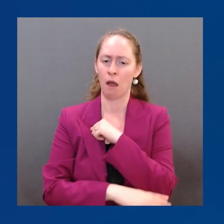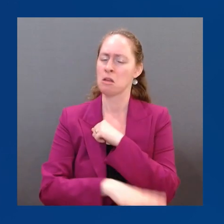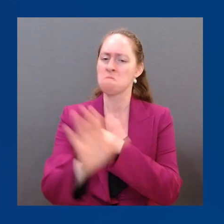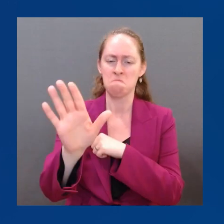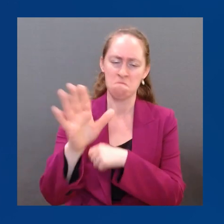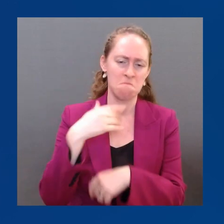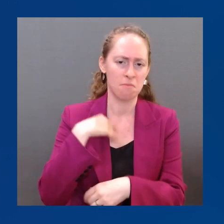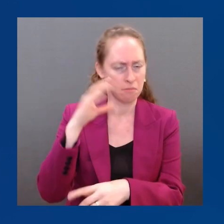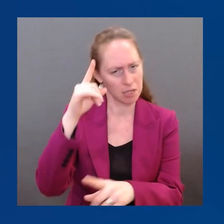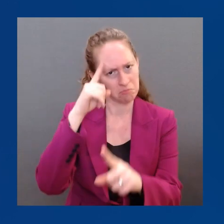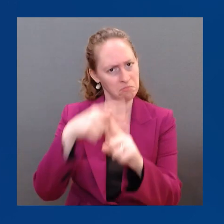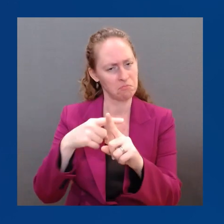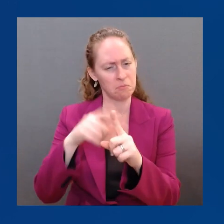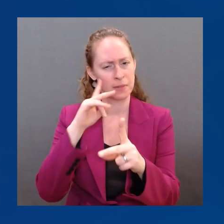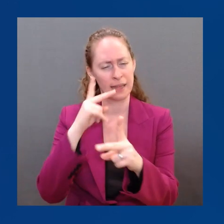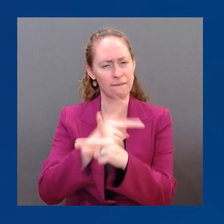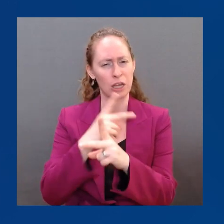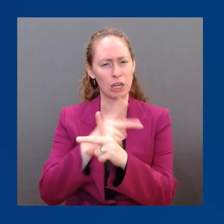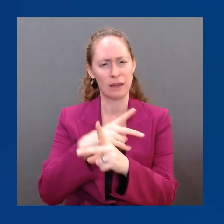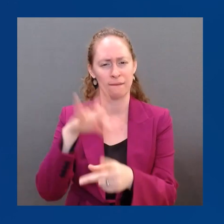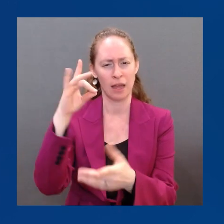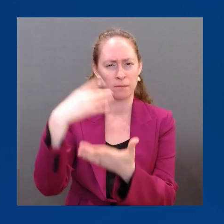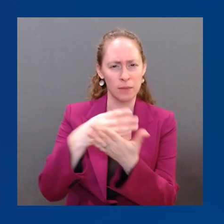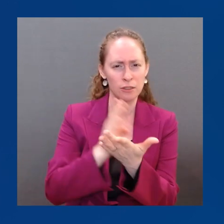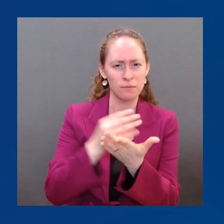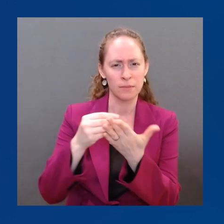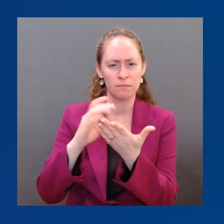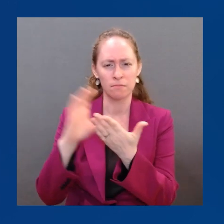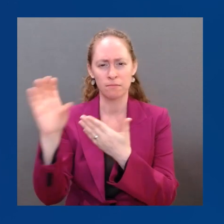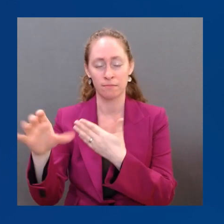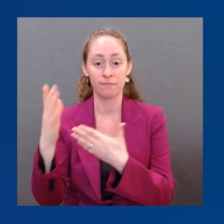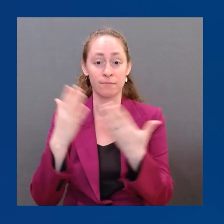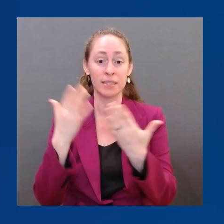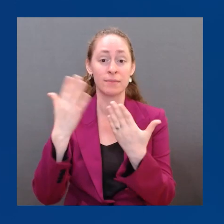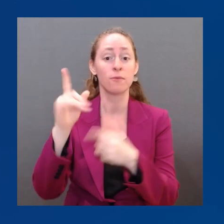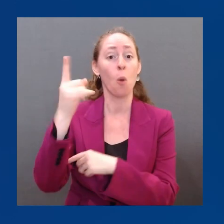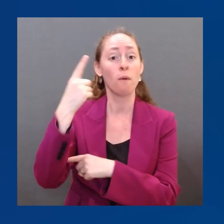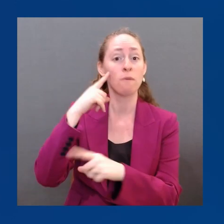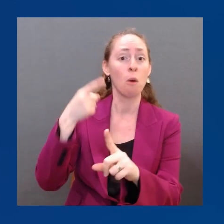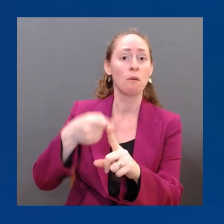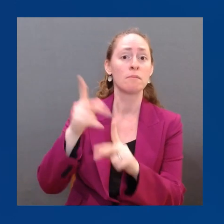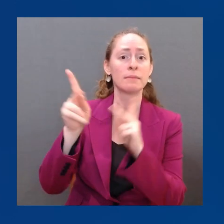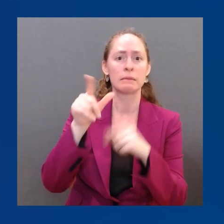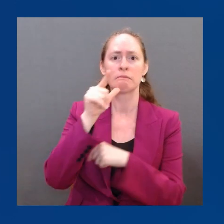maybe just the highest risk; we don't know. But these are not decisions we want to be having to make.